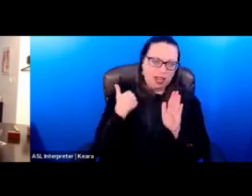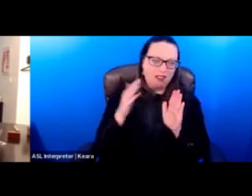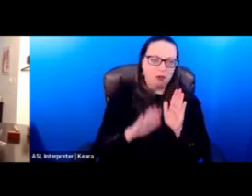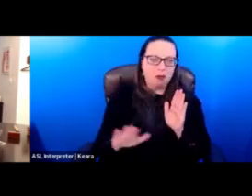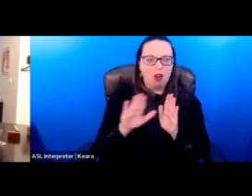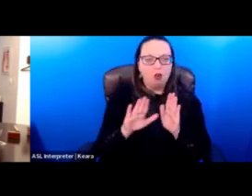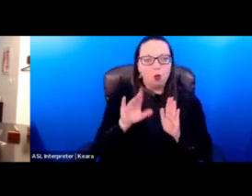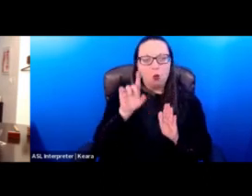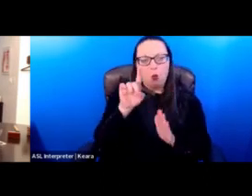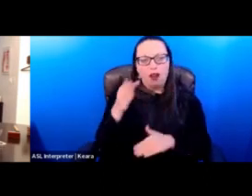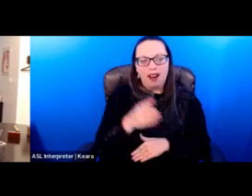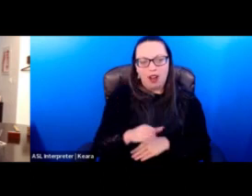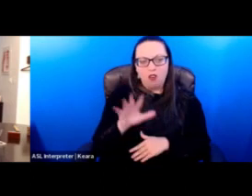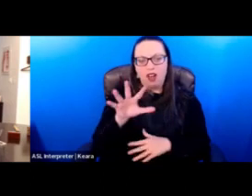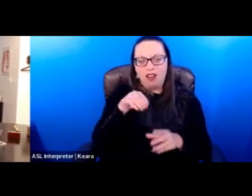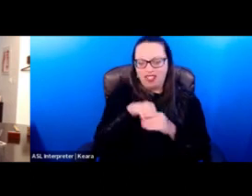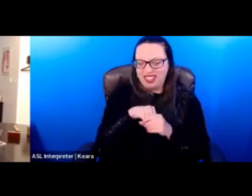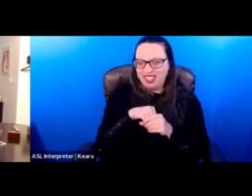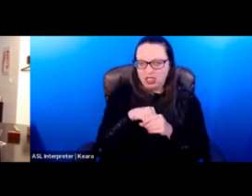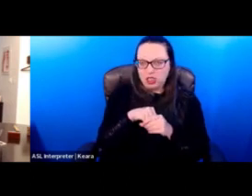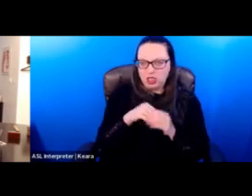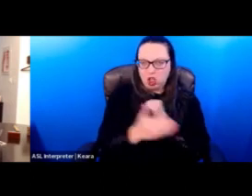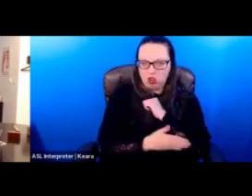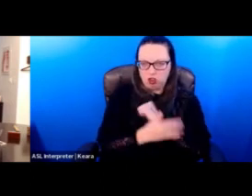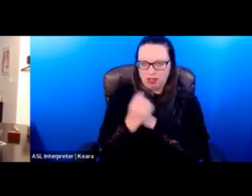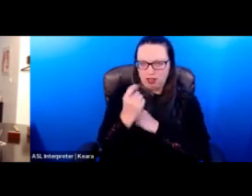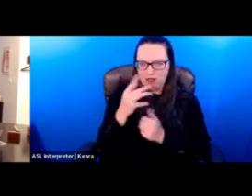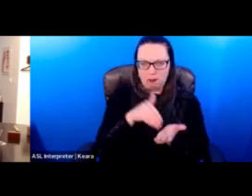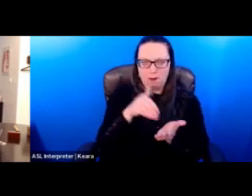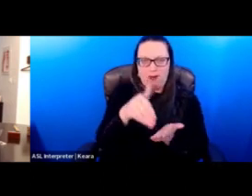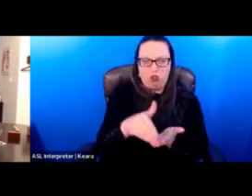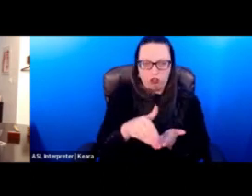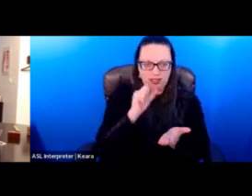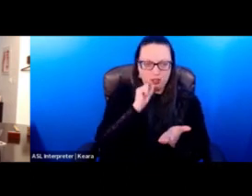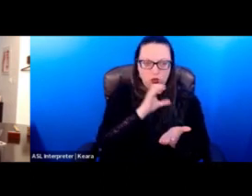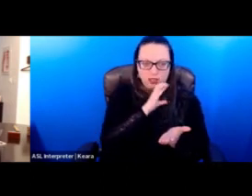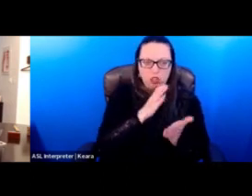the country. And we do that through low cost community based programs. And it's a great